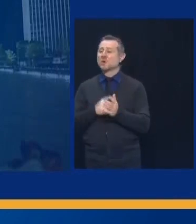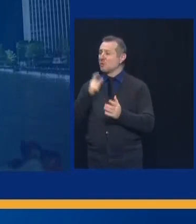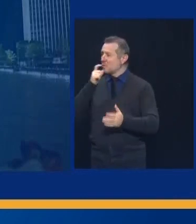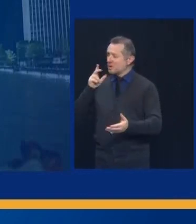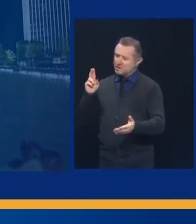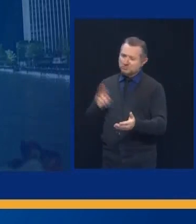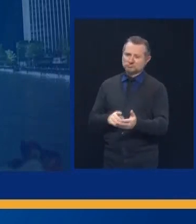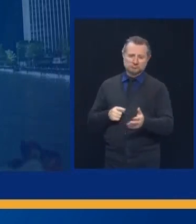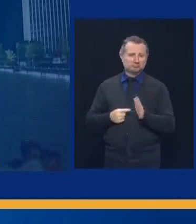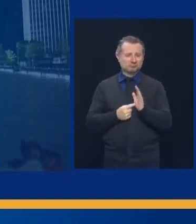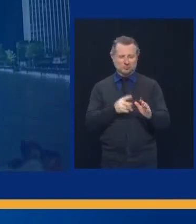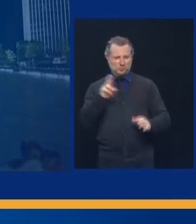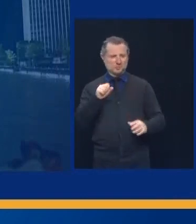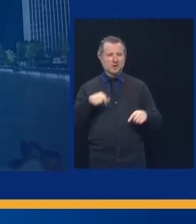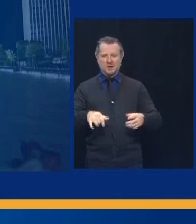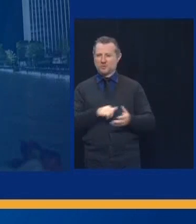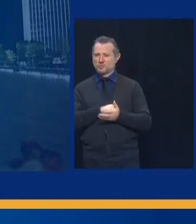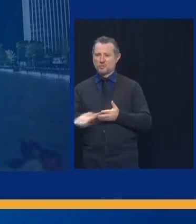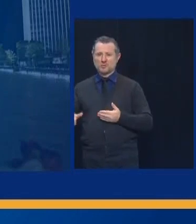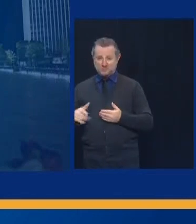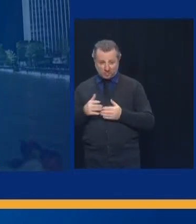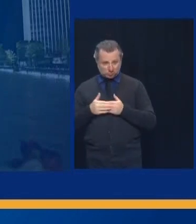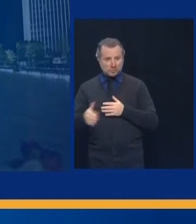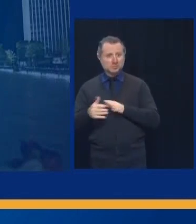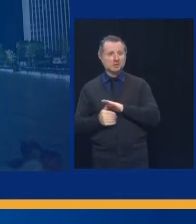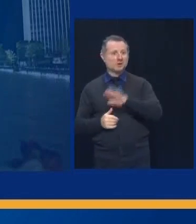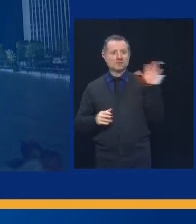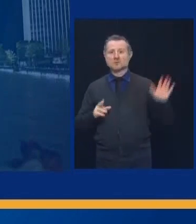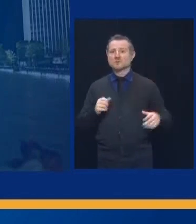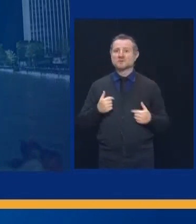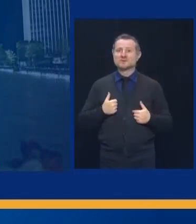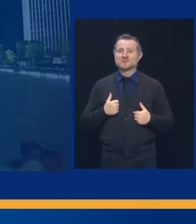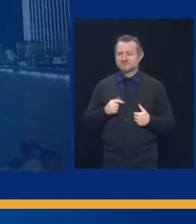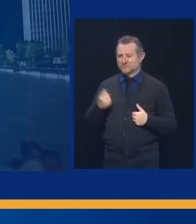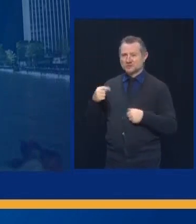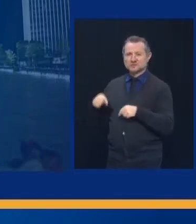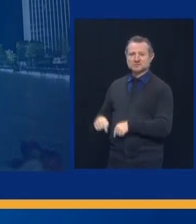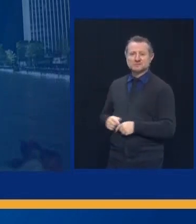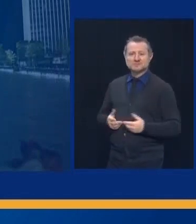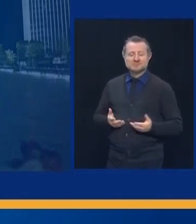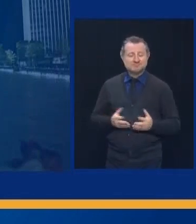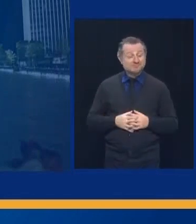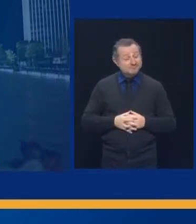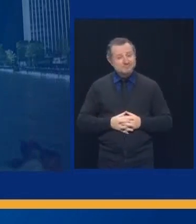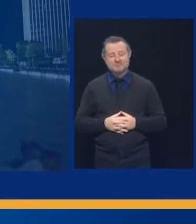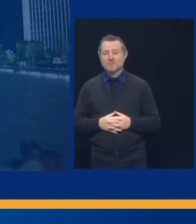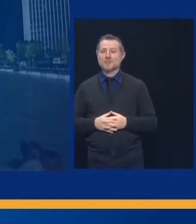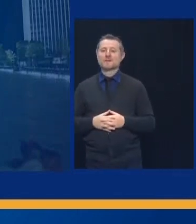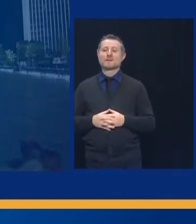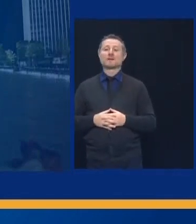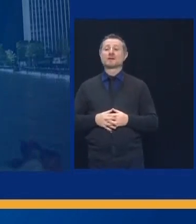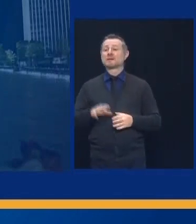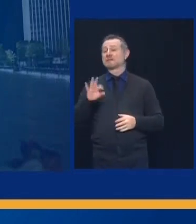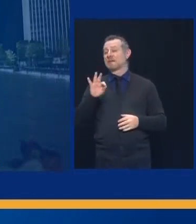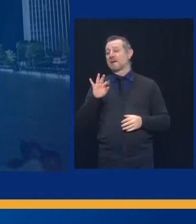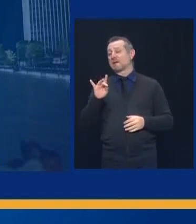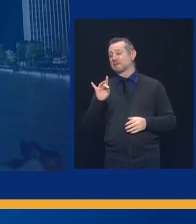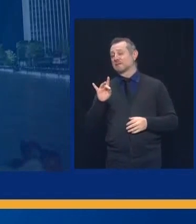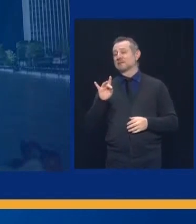NEW YORKERS ARE THE EXAMPLE.WT FIRST STATE TO MANDATE MASKS IN THE UNITED STATES OF AMERICA. THE COUNTRY STILL HASN'T DONE IT.